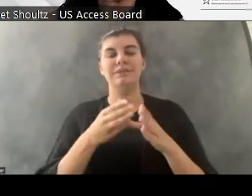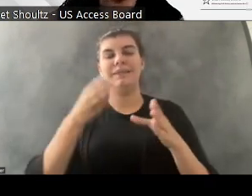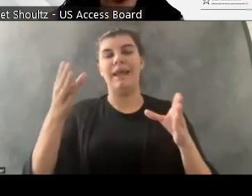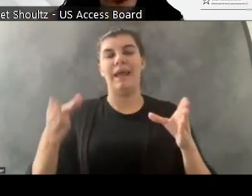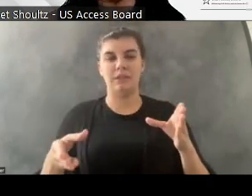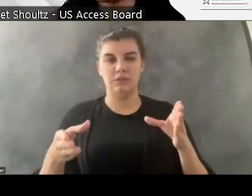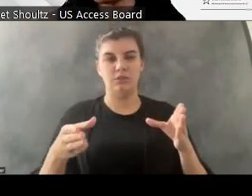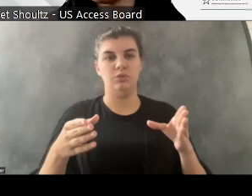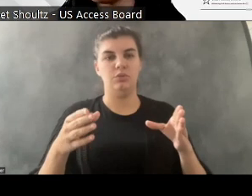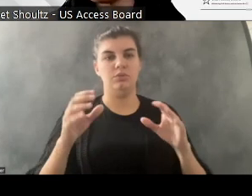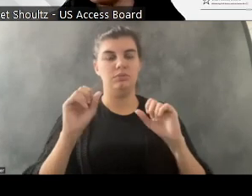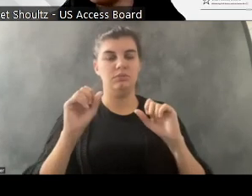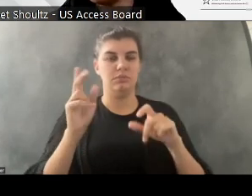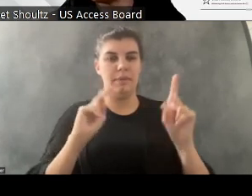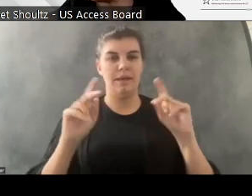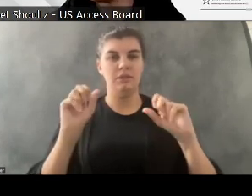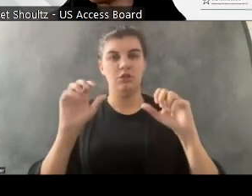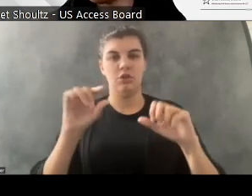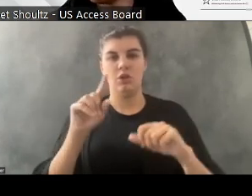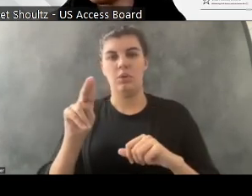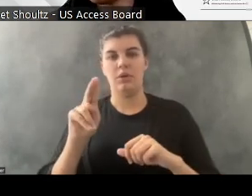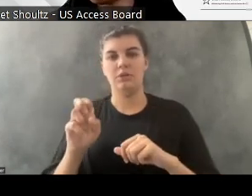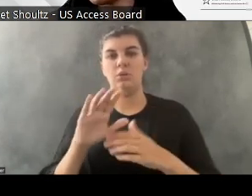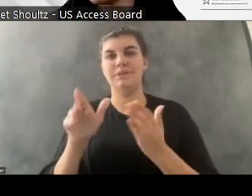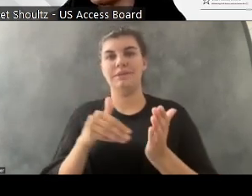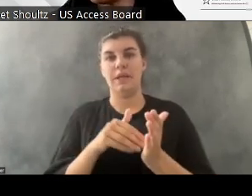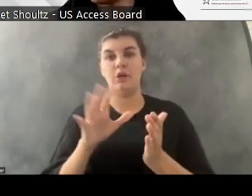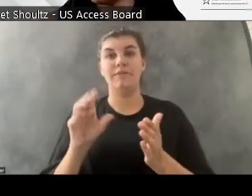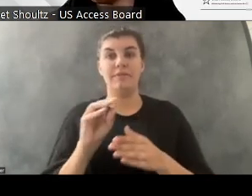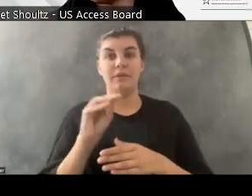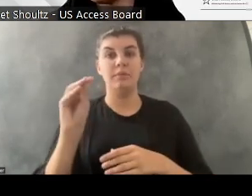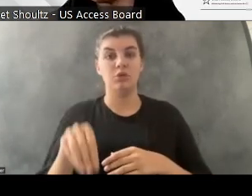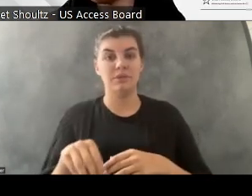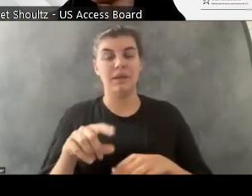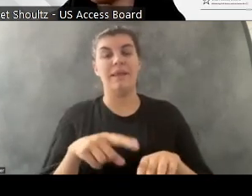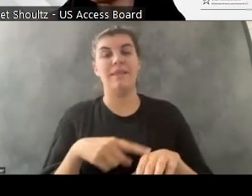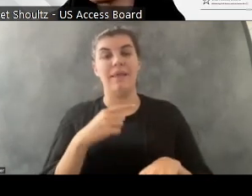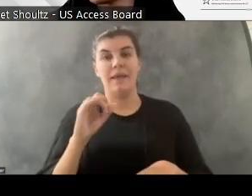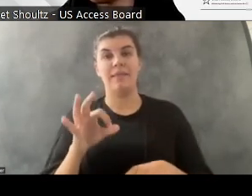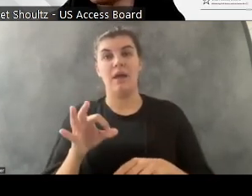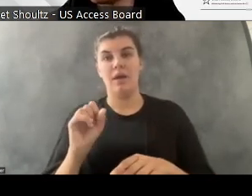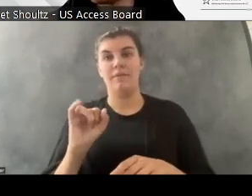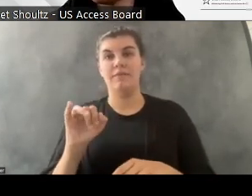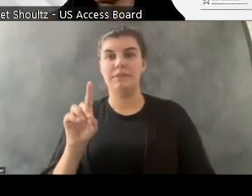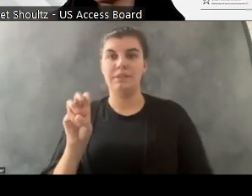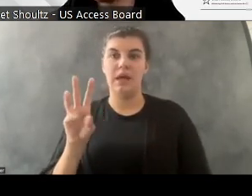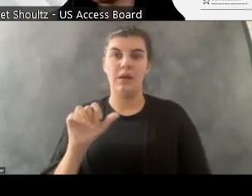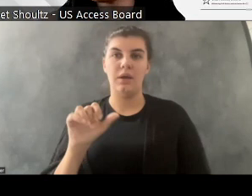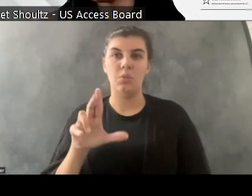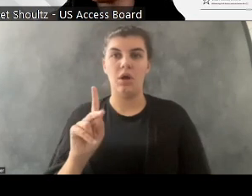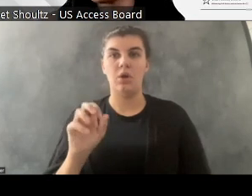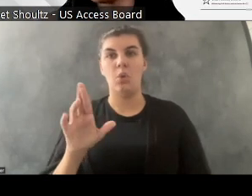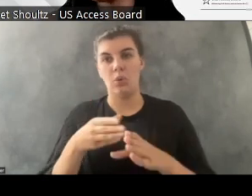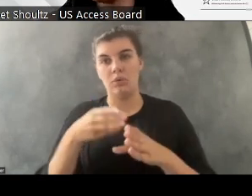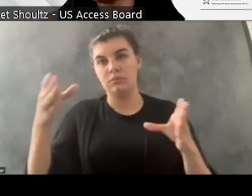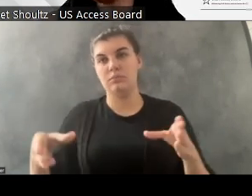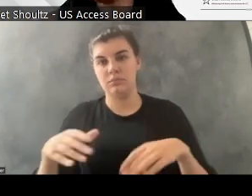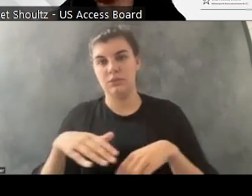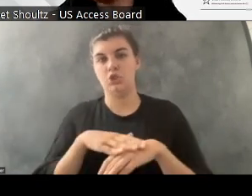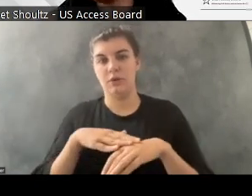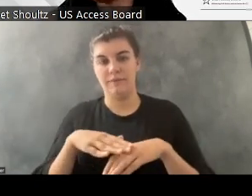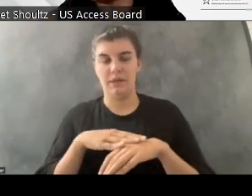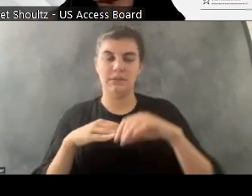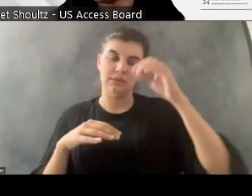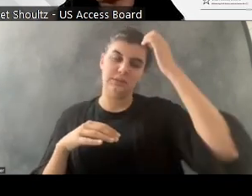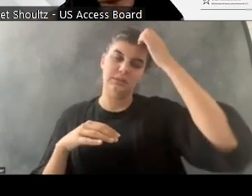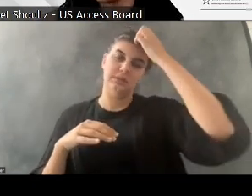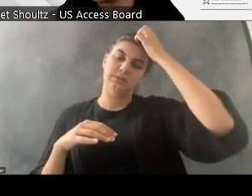to Passenger Loading Zones." The center 50 percent of the length of sidewalk, or adjacent surface, the surface